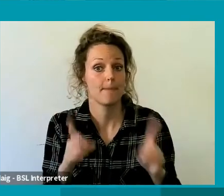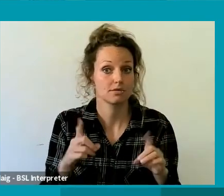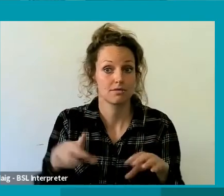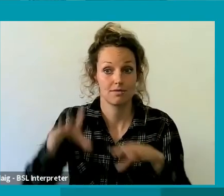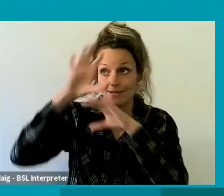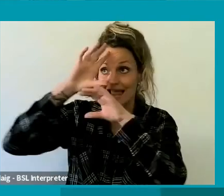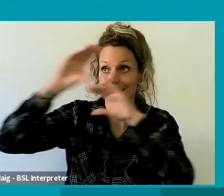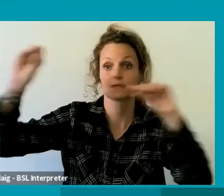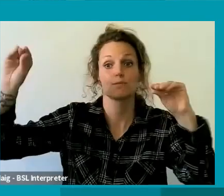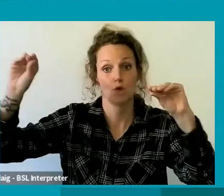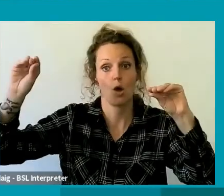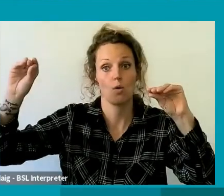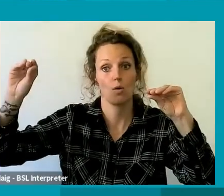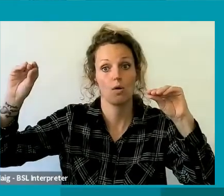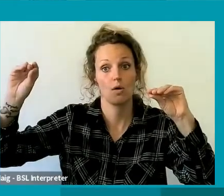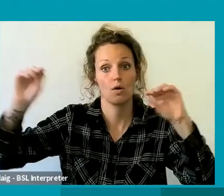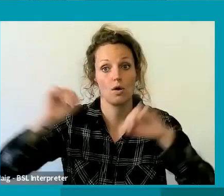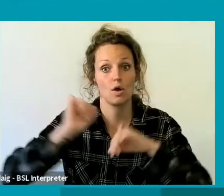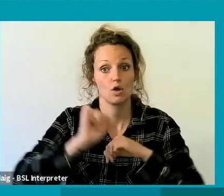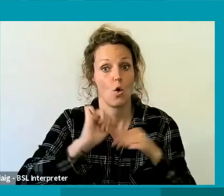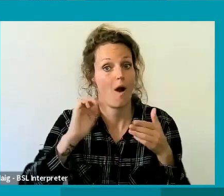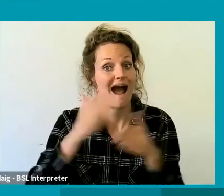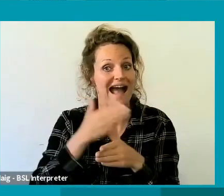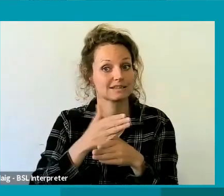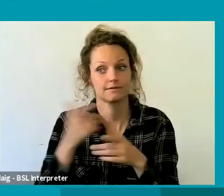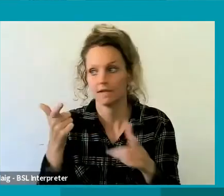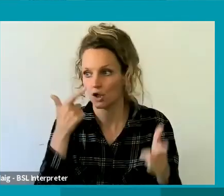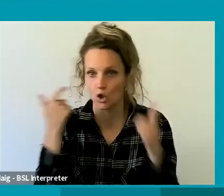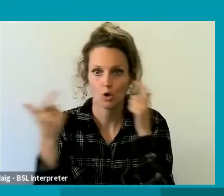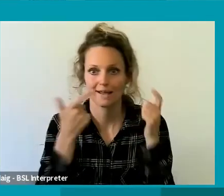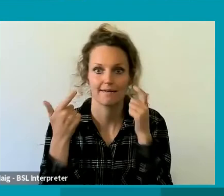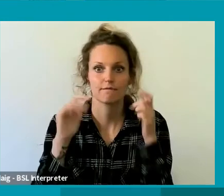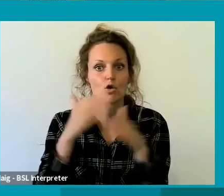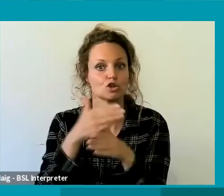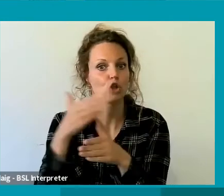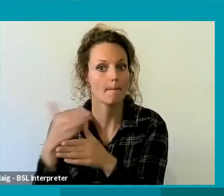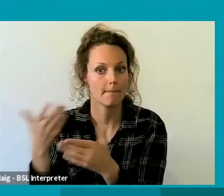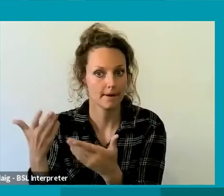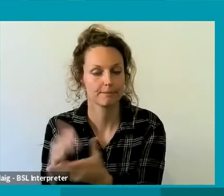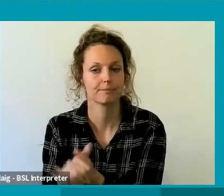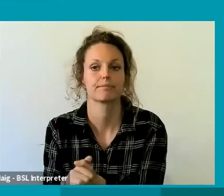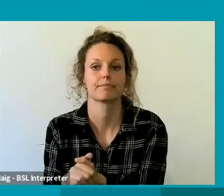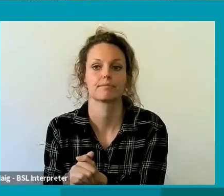of LinkedIn that you're actively looking. And it can be very supportive